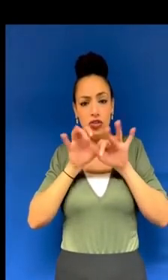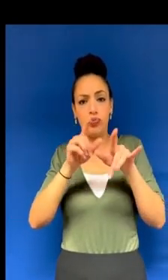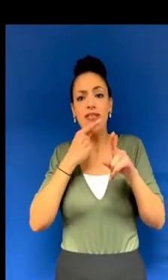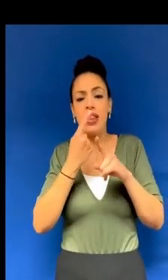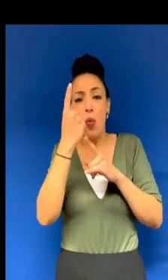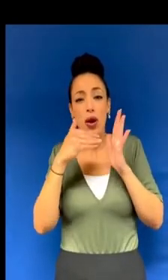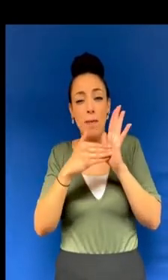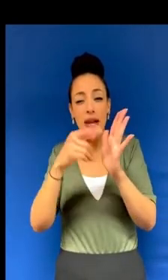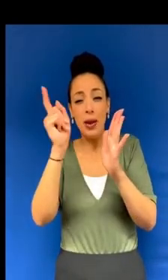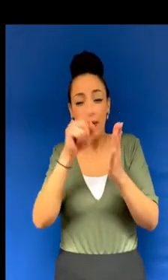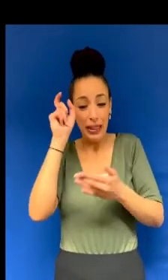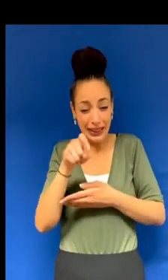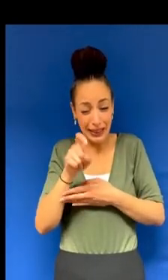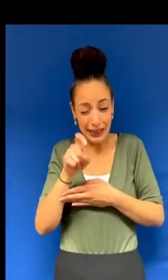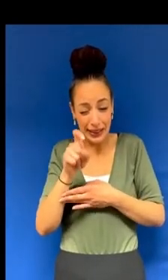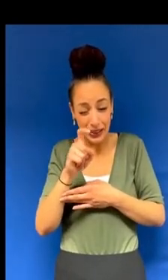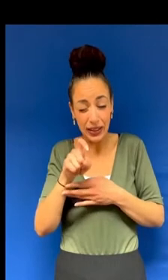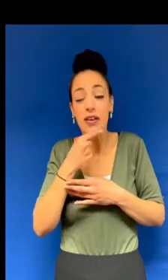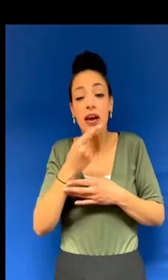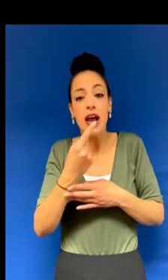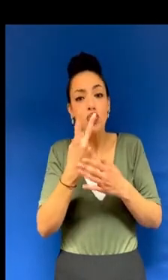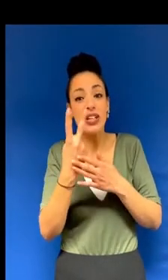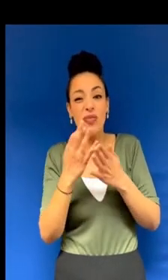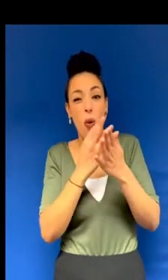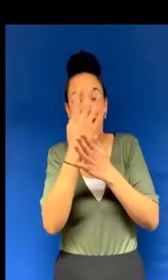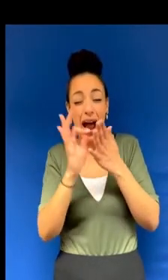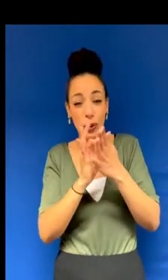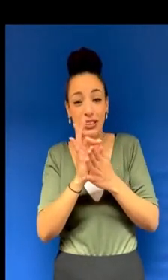put that all together into a piece that kind of made sense. The response I had to it was